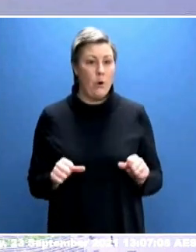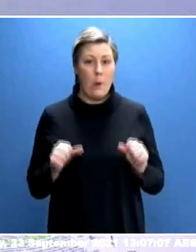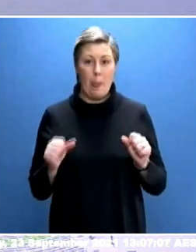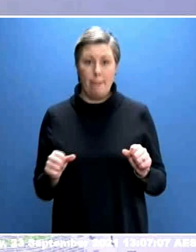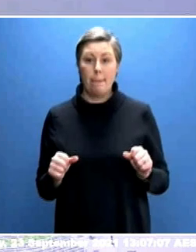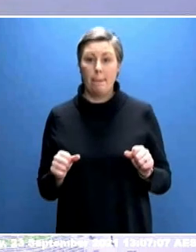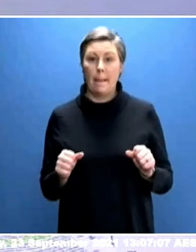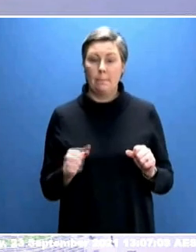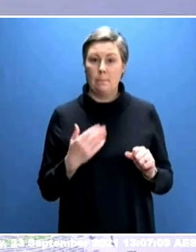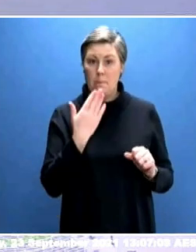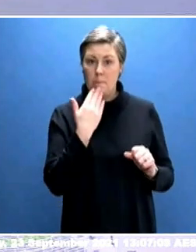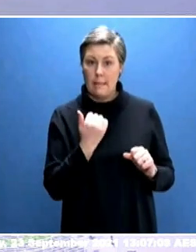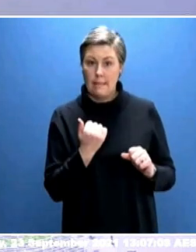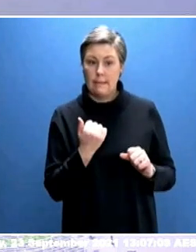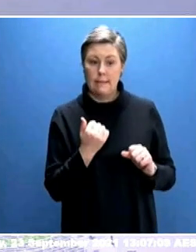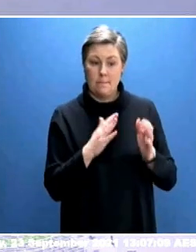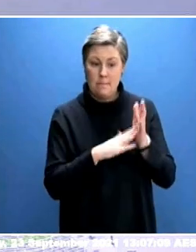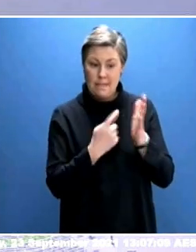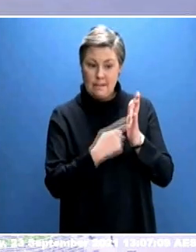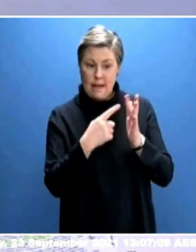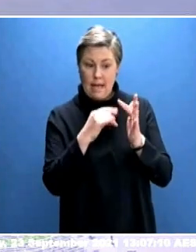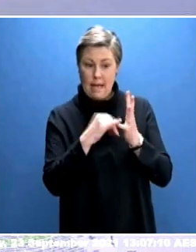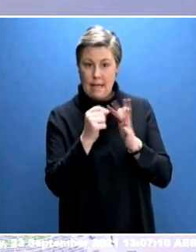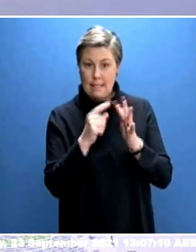If you'd be good enough, Mr Espie, to make yourself available in the same